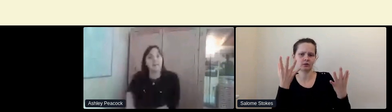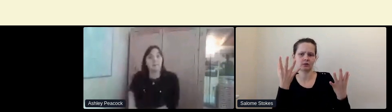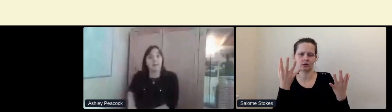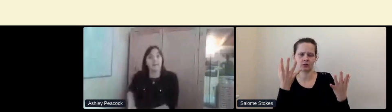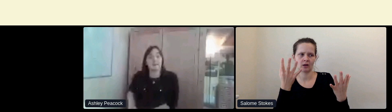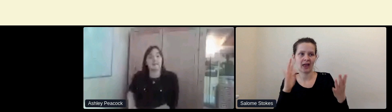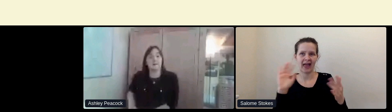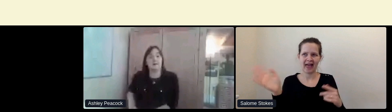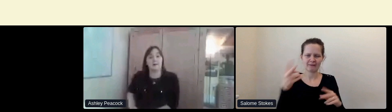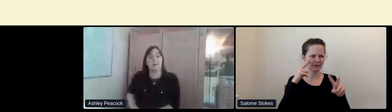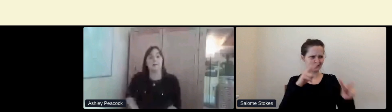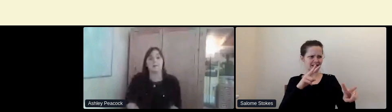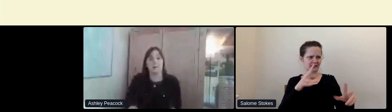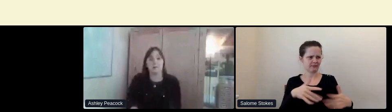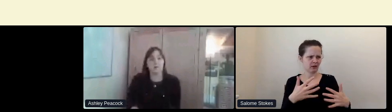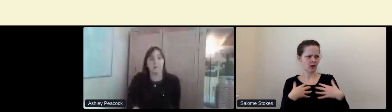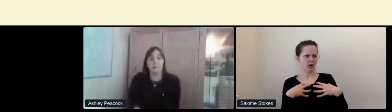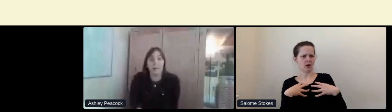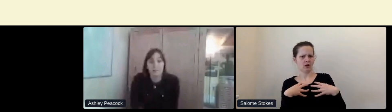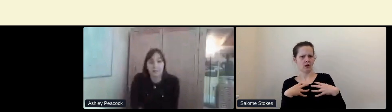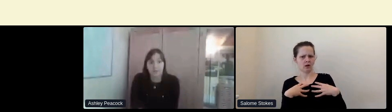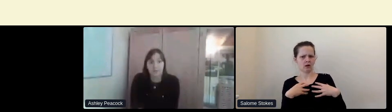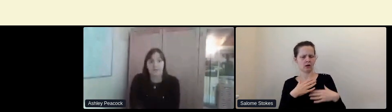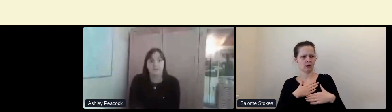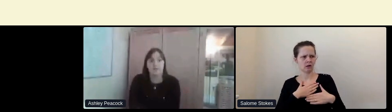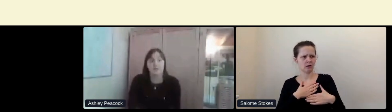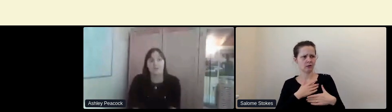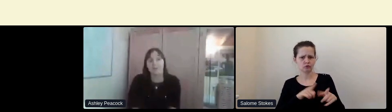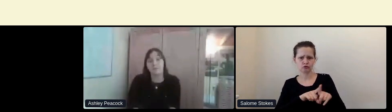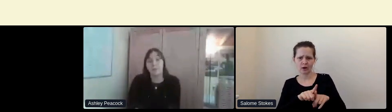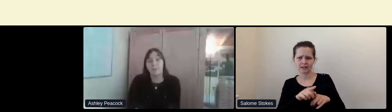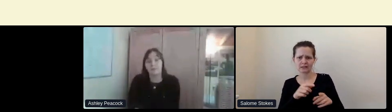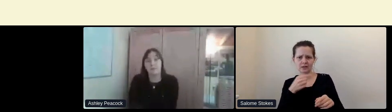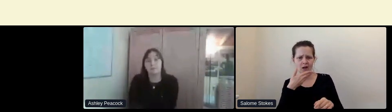take it personally as well and it can affect relationships when it's not personal to them.